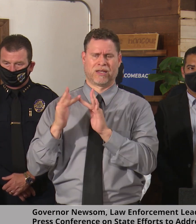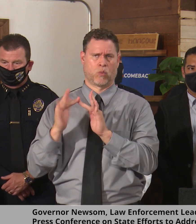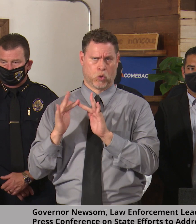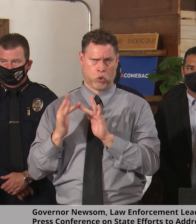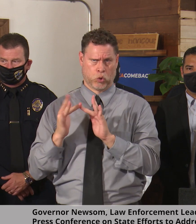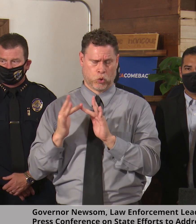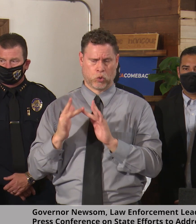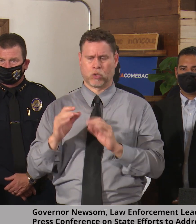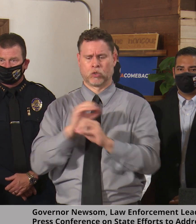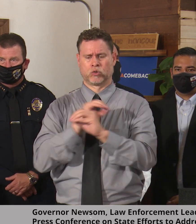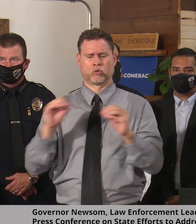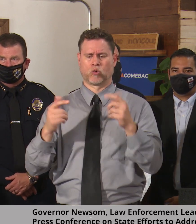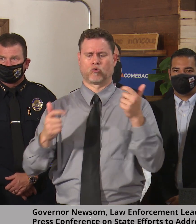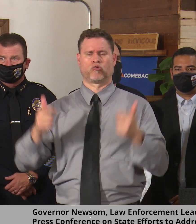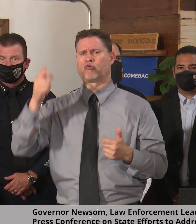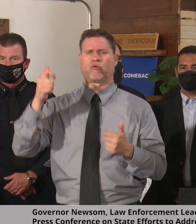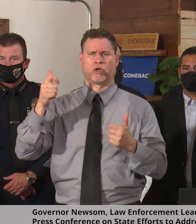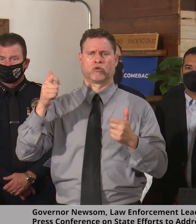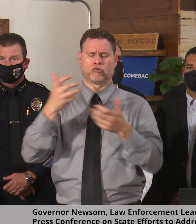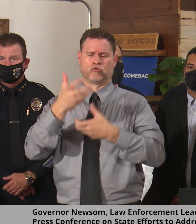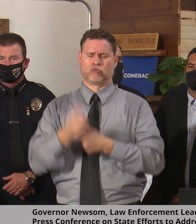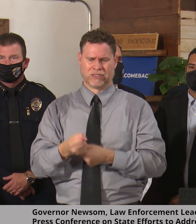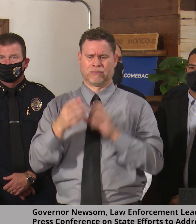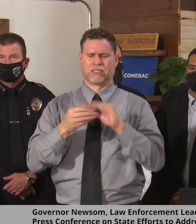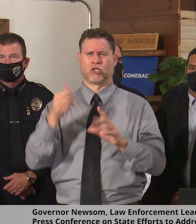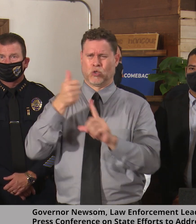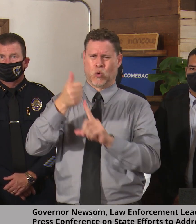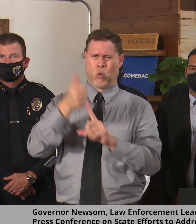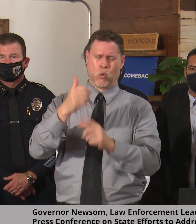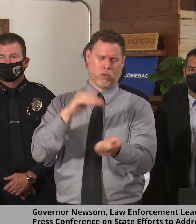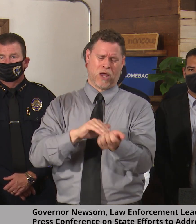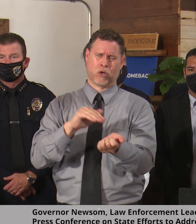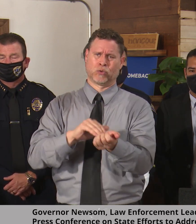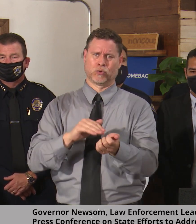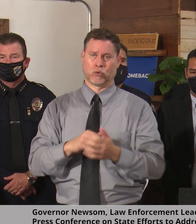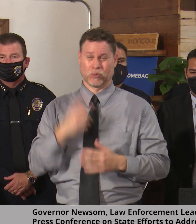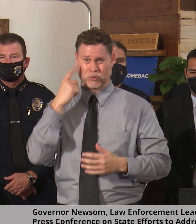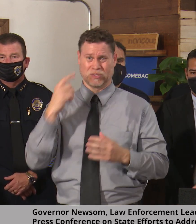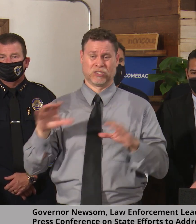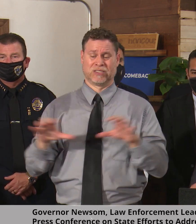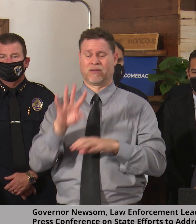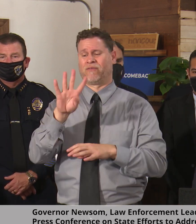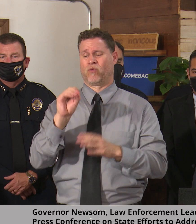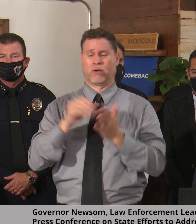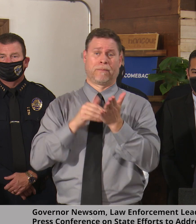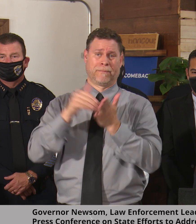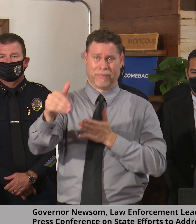There's no greater trusted messenger than your own doctor. We just did 40 million dollars of grants